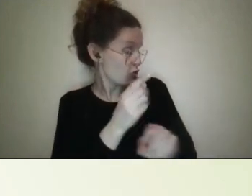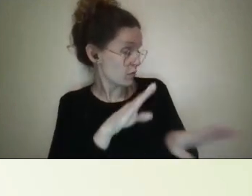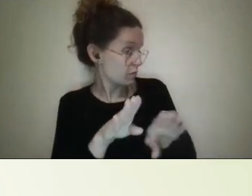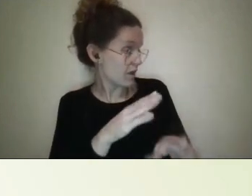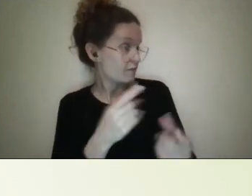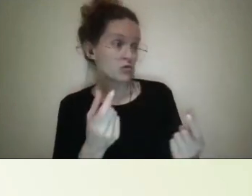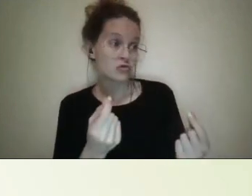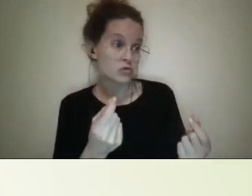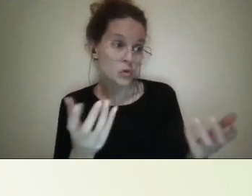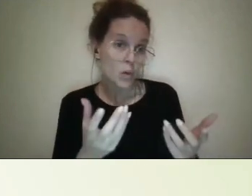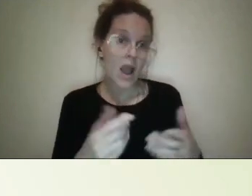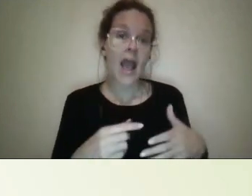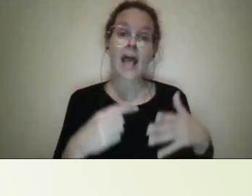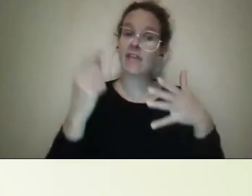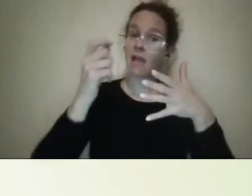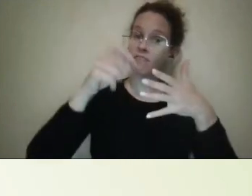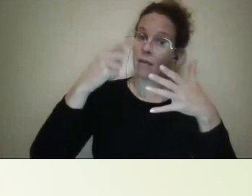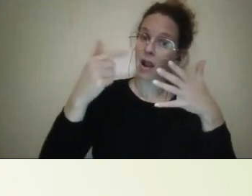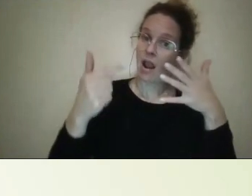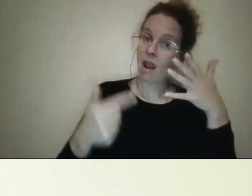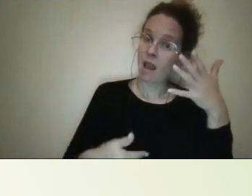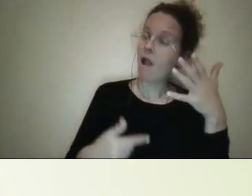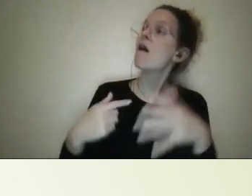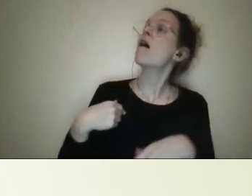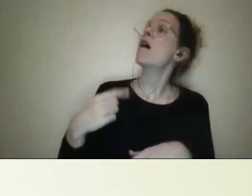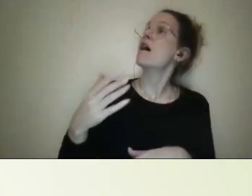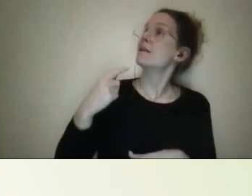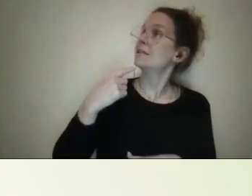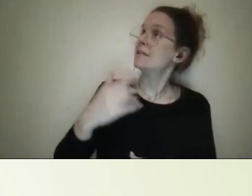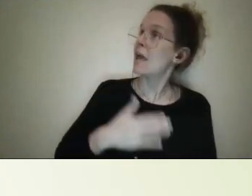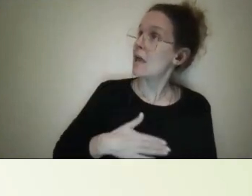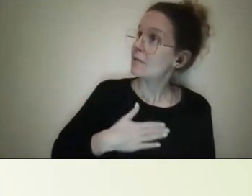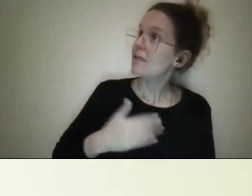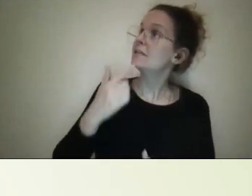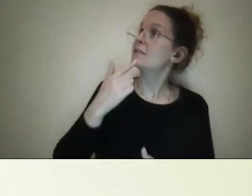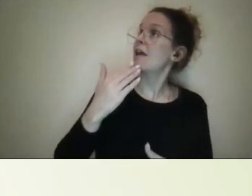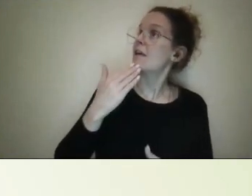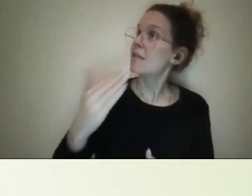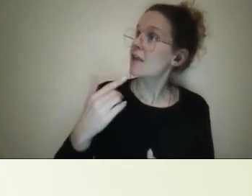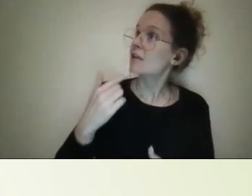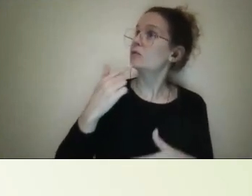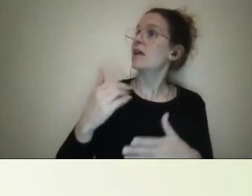And they would rattle it off and they would do that. And now that they are older, they talk